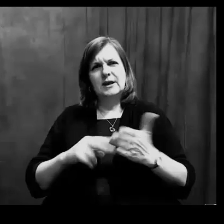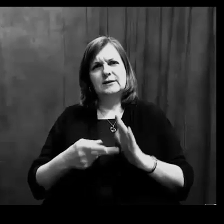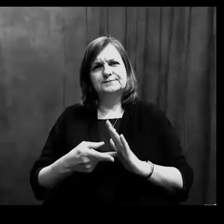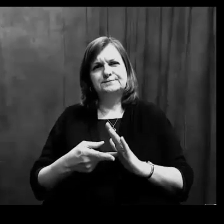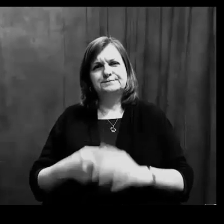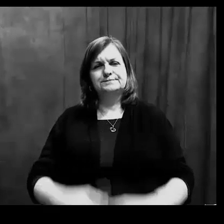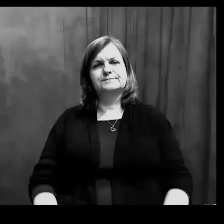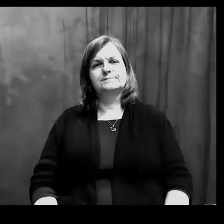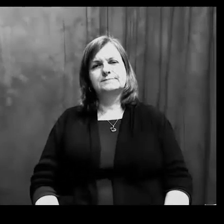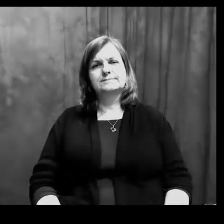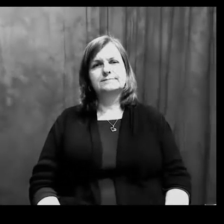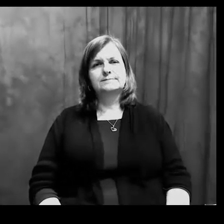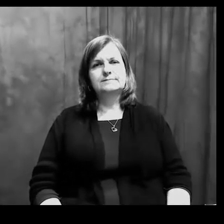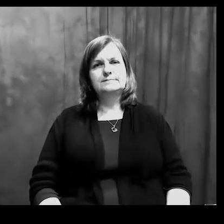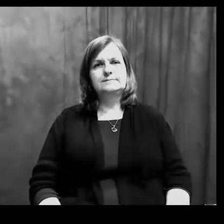So, let me show you what I mean!